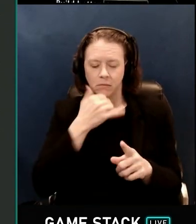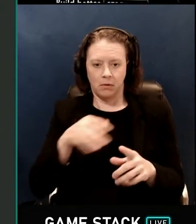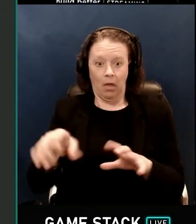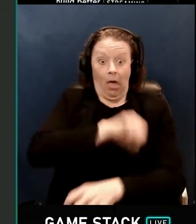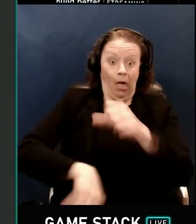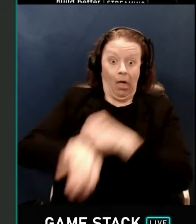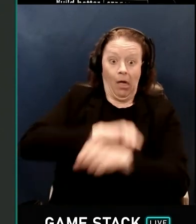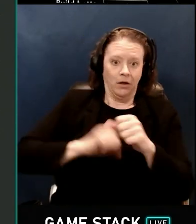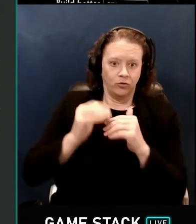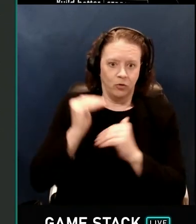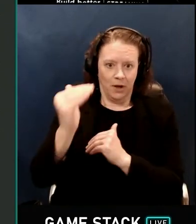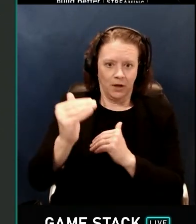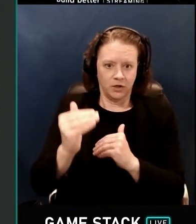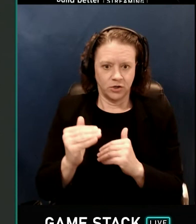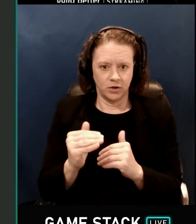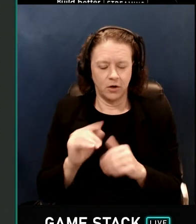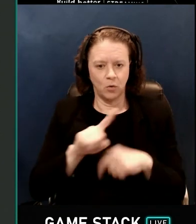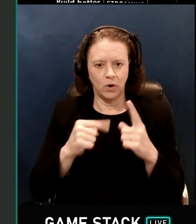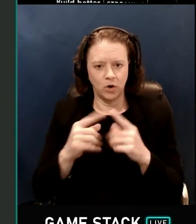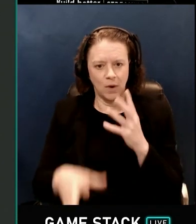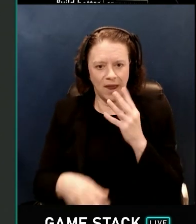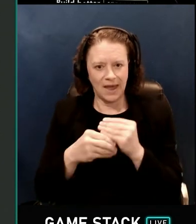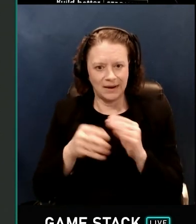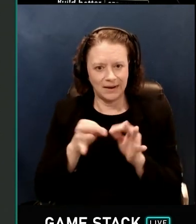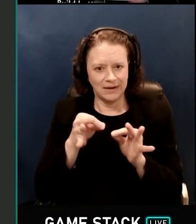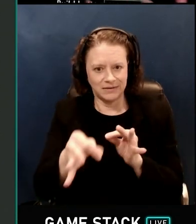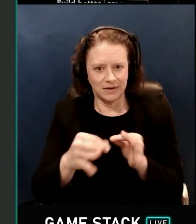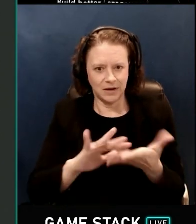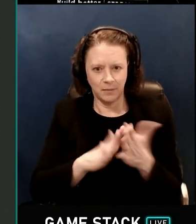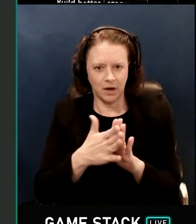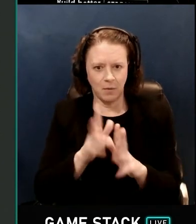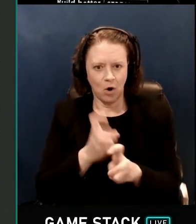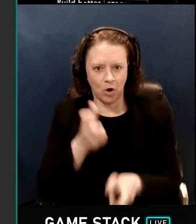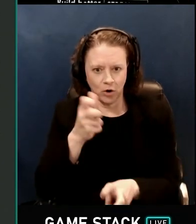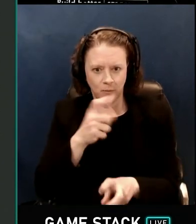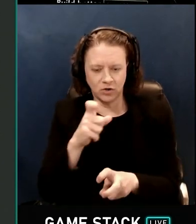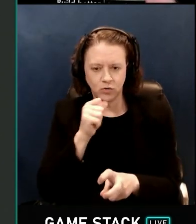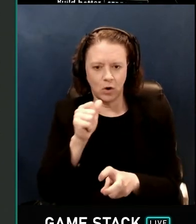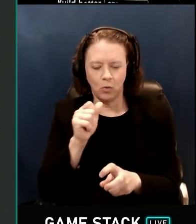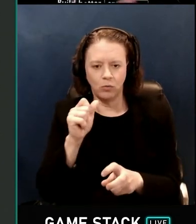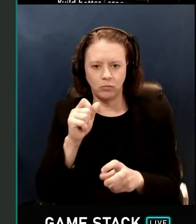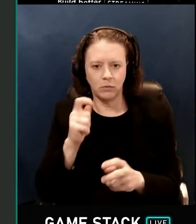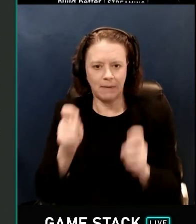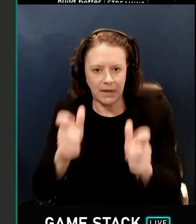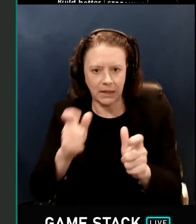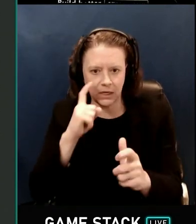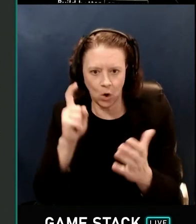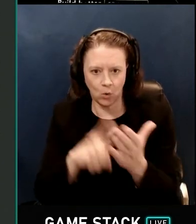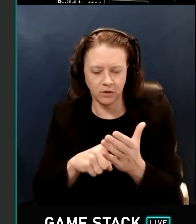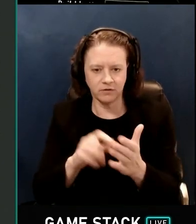bit harder because you don't immediately see the oversteer, and so, you oversteer more and then eventually you see